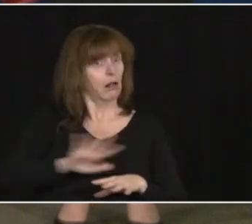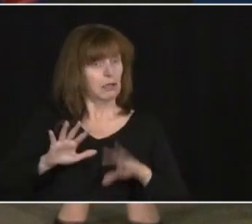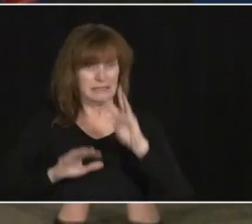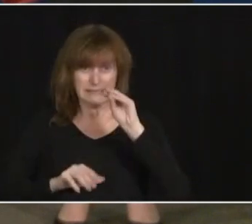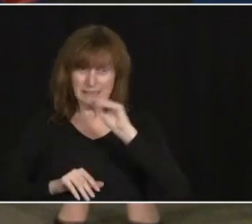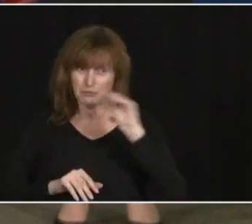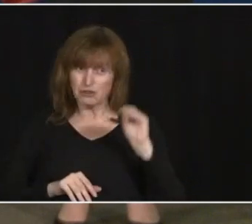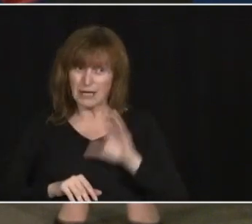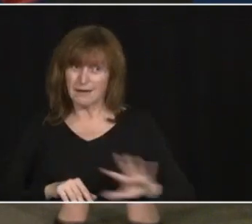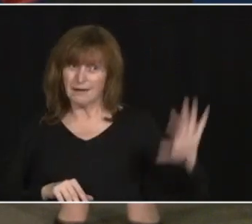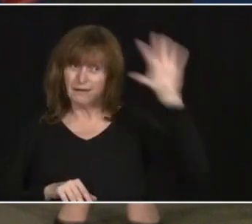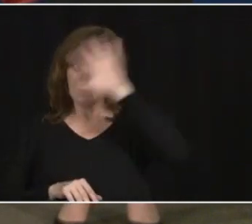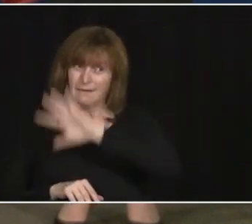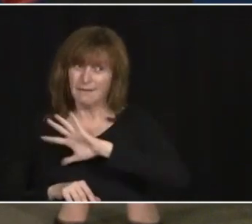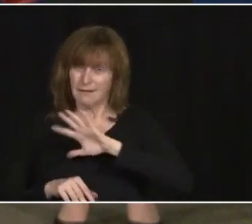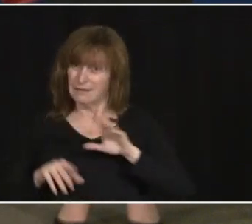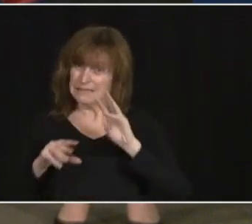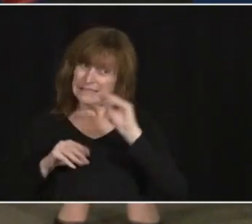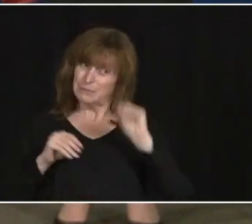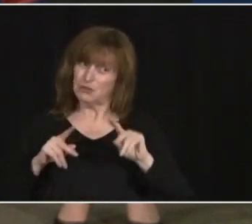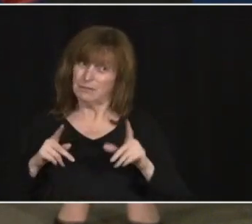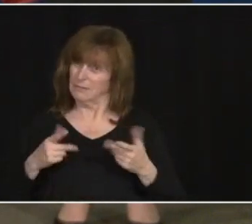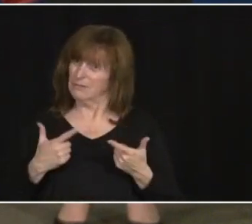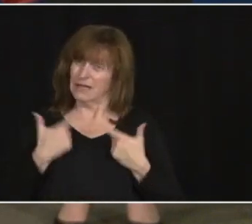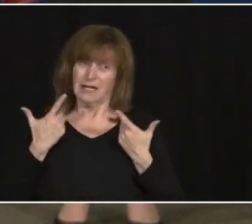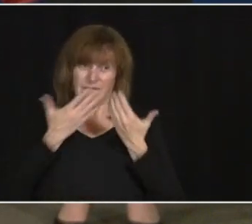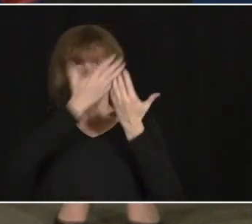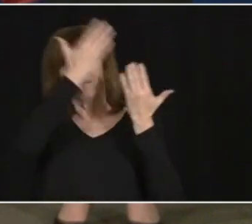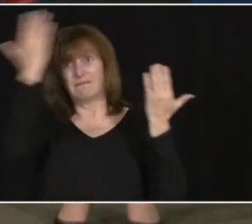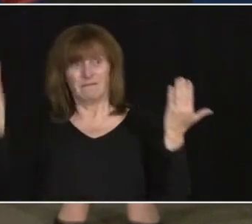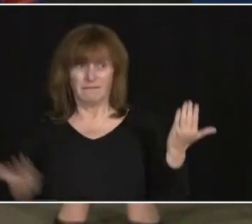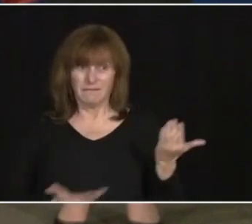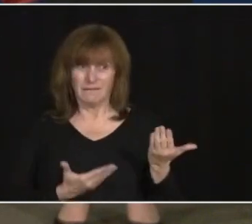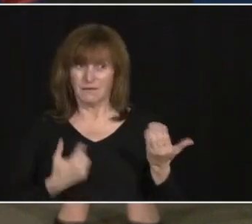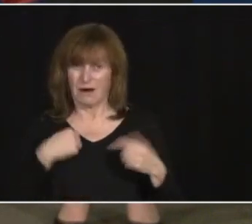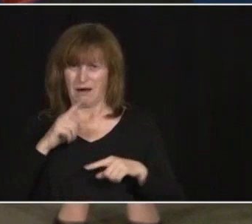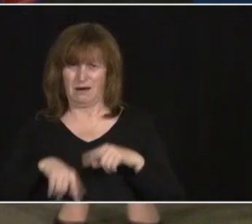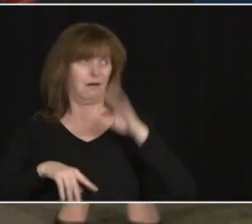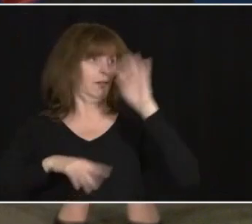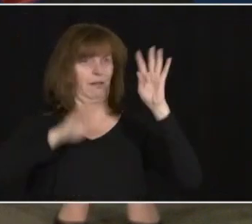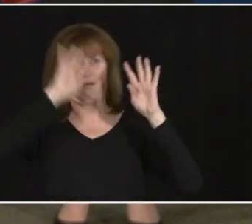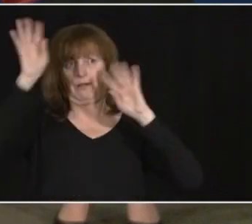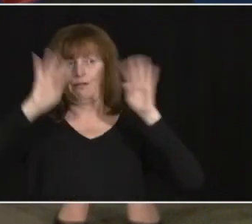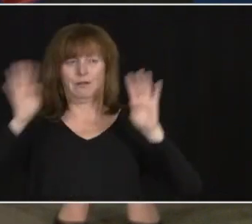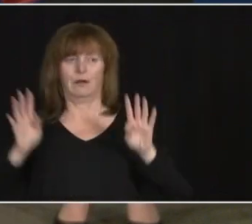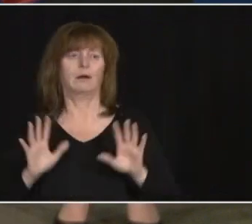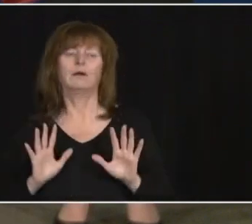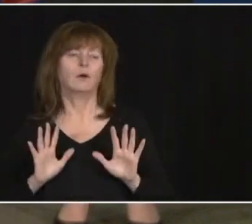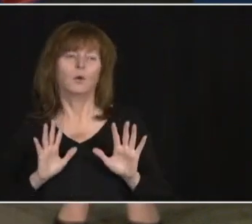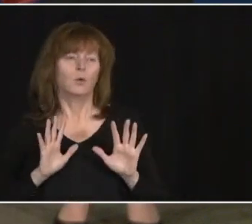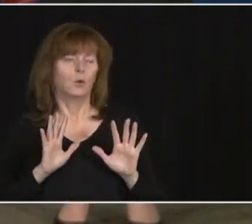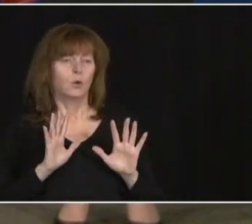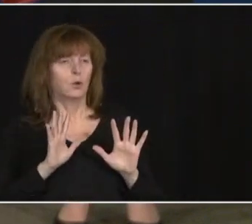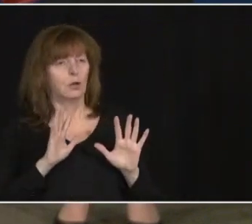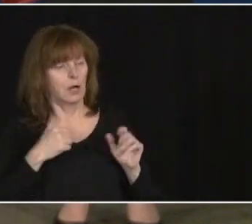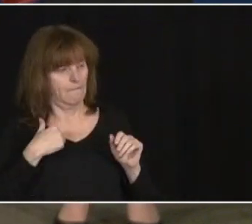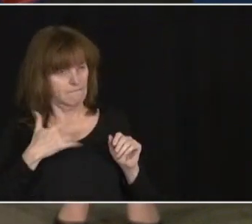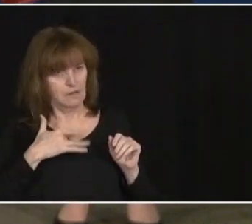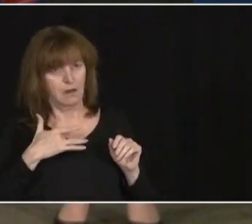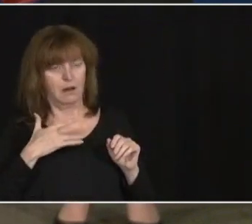province and get their input. But I understand your question. But, no. The supply chain. Everyone is connected. So we have to make sure